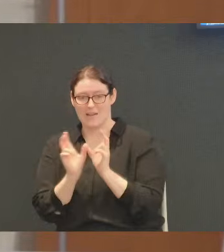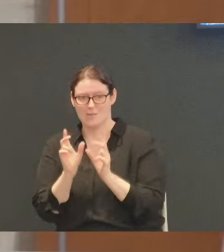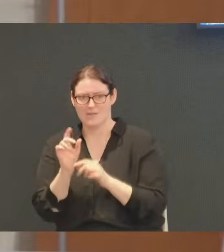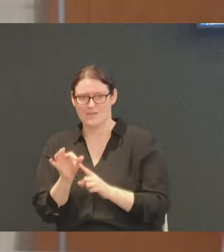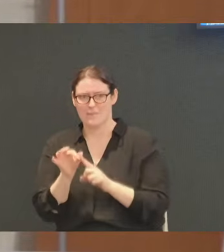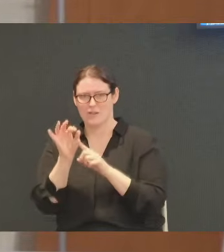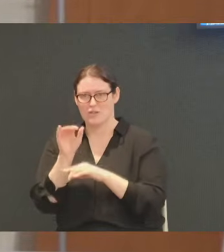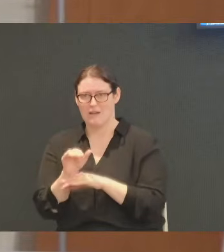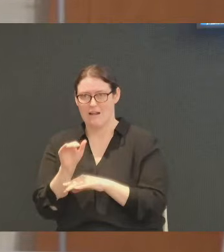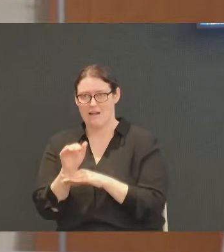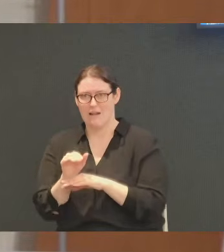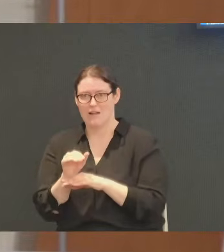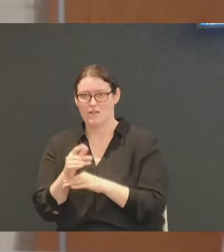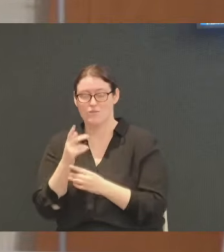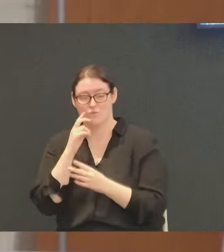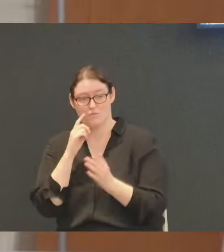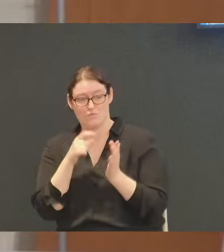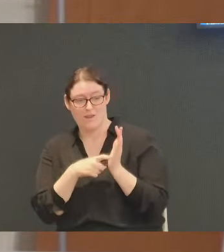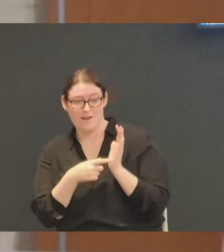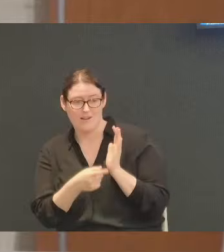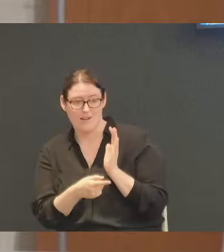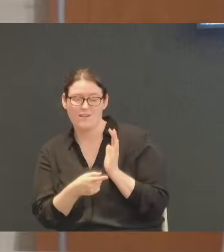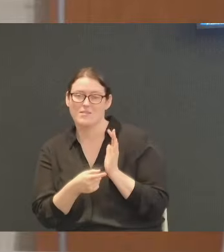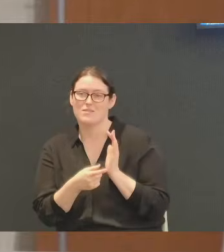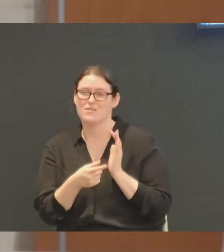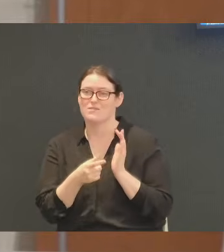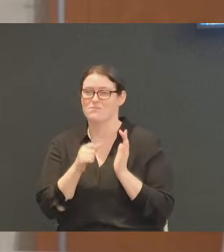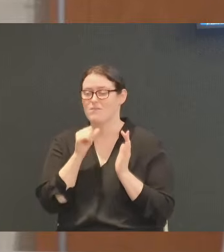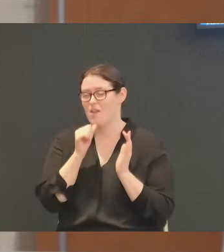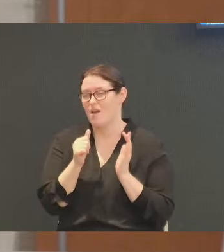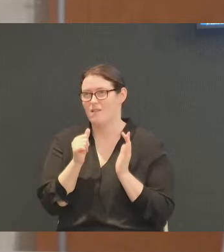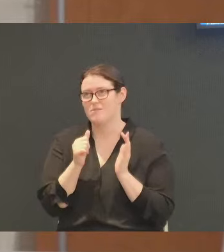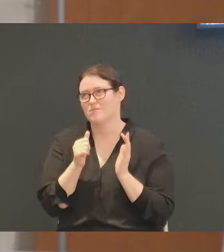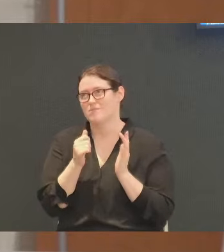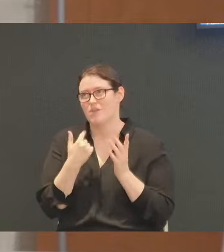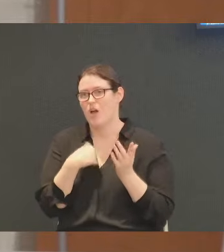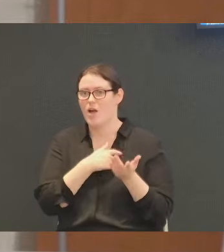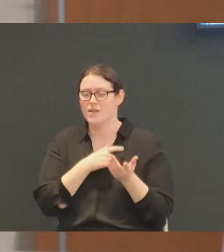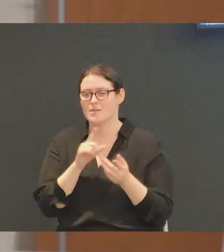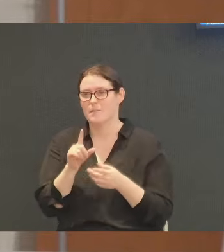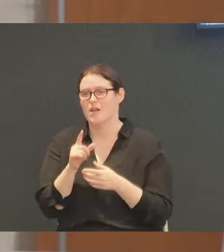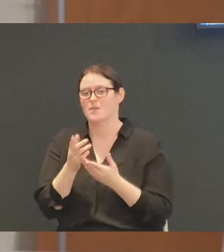where the group was recognized. And it's not so much you know us, but rather public health,